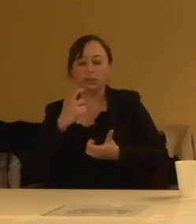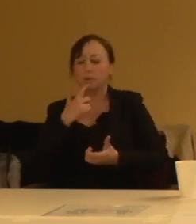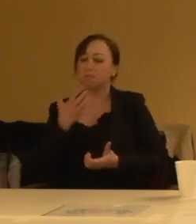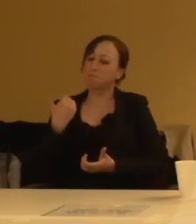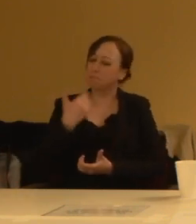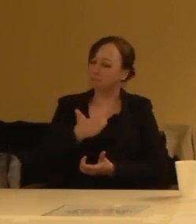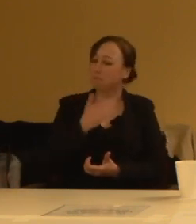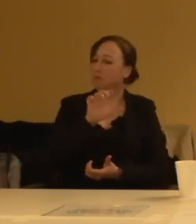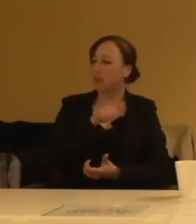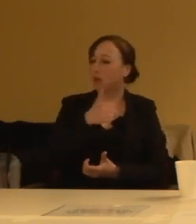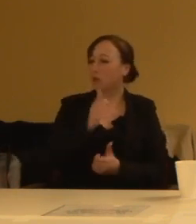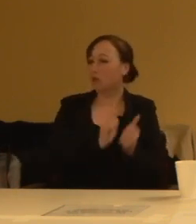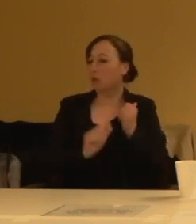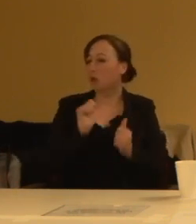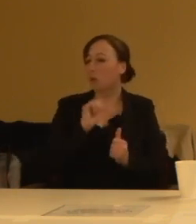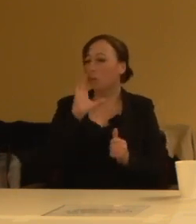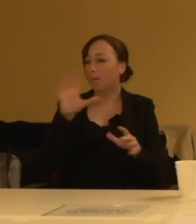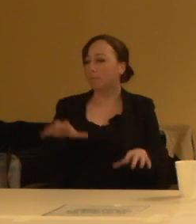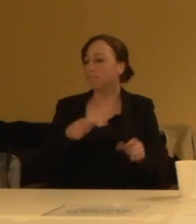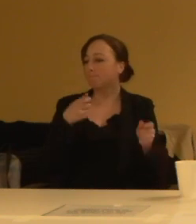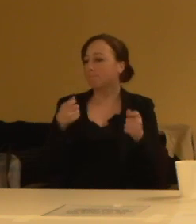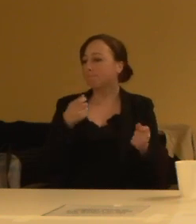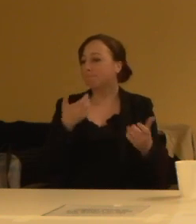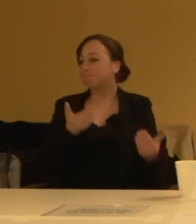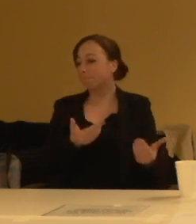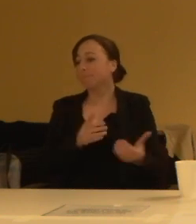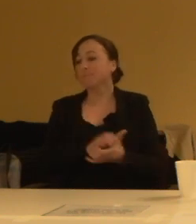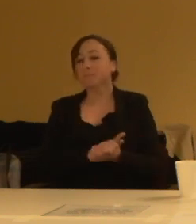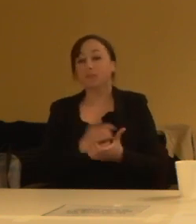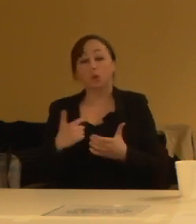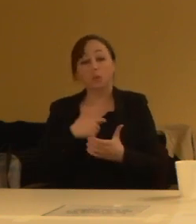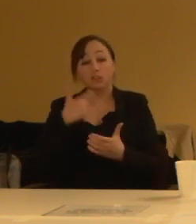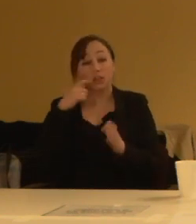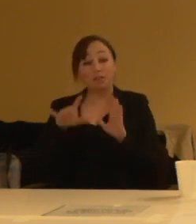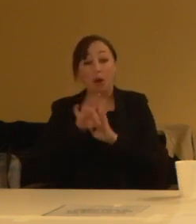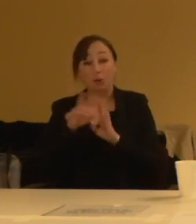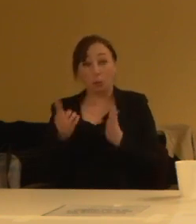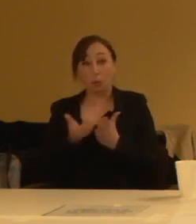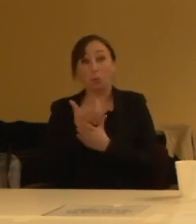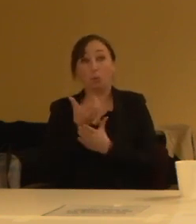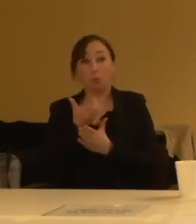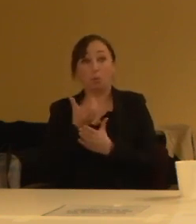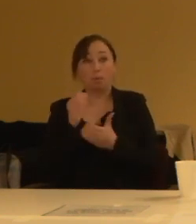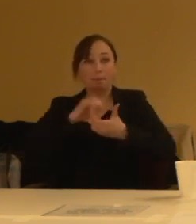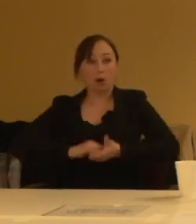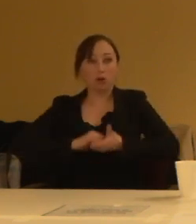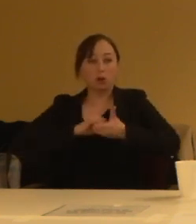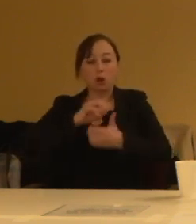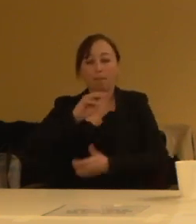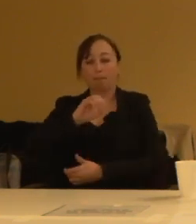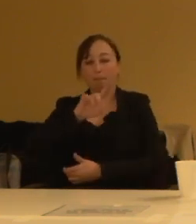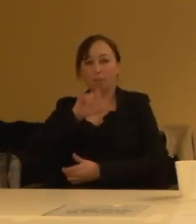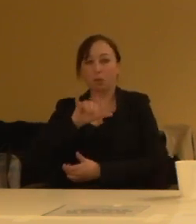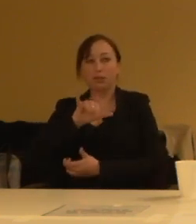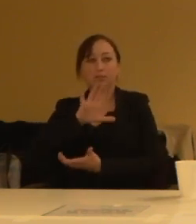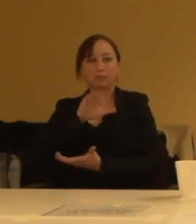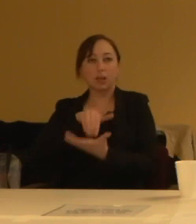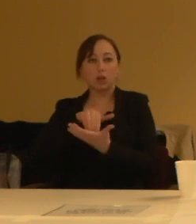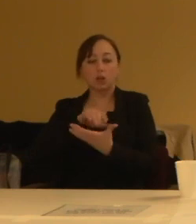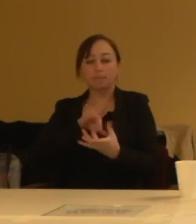I'm actually super excited 'cause we just discovered a new one of those, which is the Moody Center, which is part of Rice University,